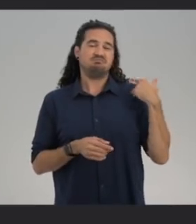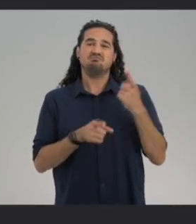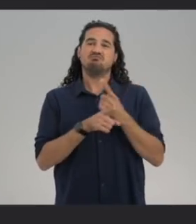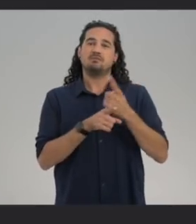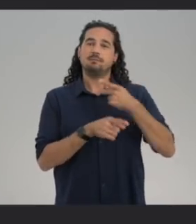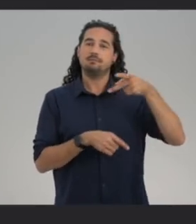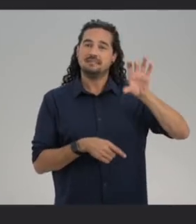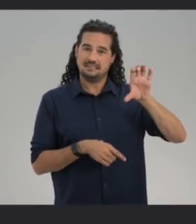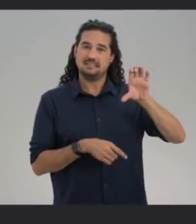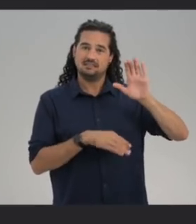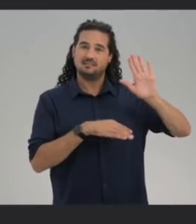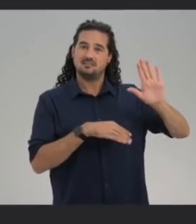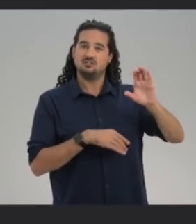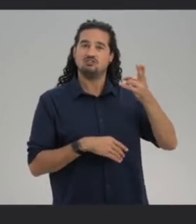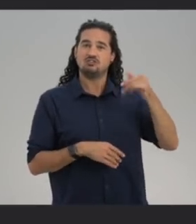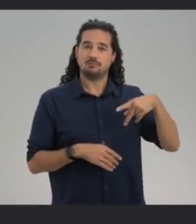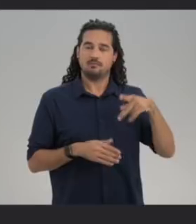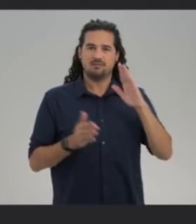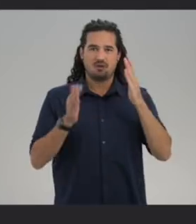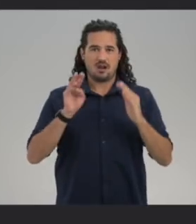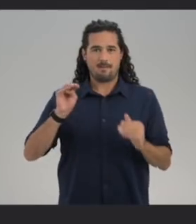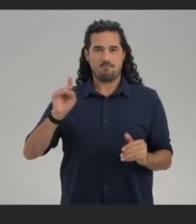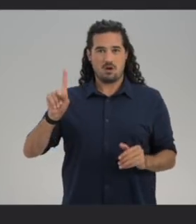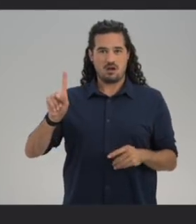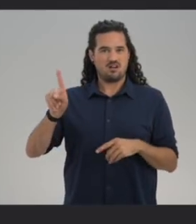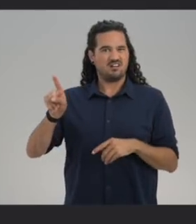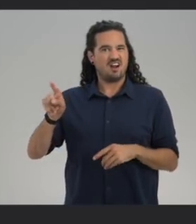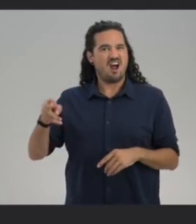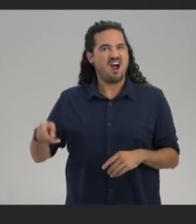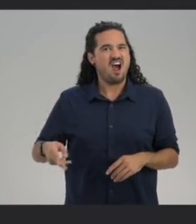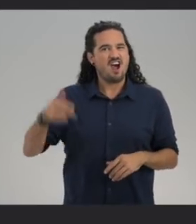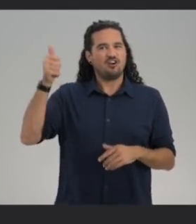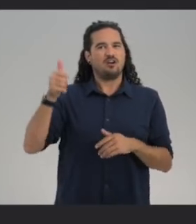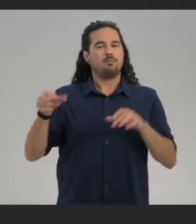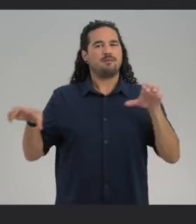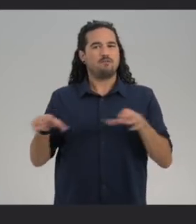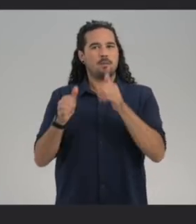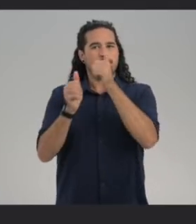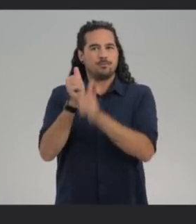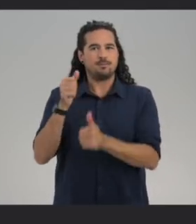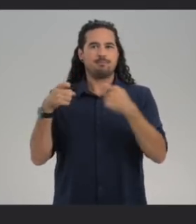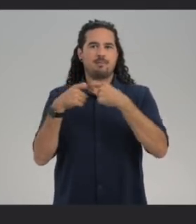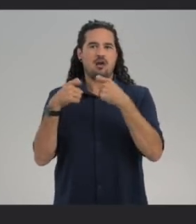And here's M1. M1 delivers significantly higher performance at every power level,